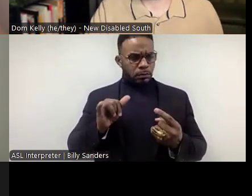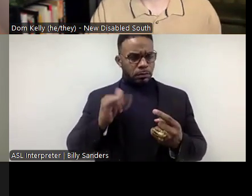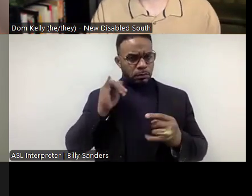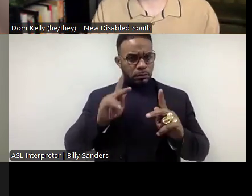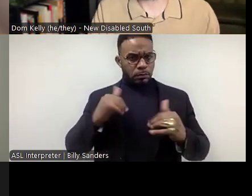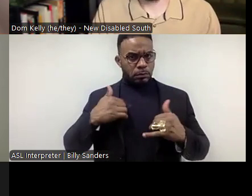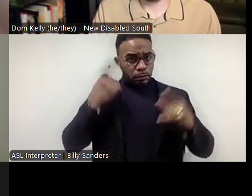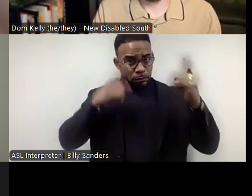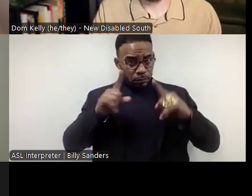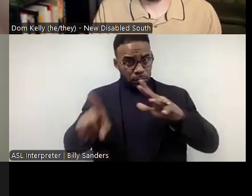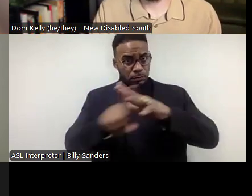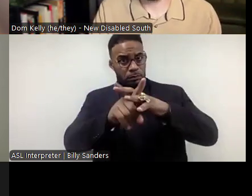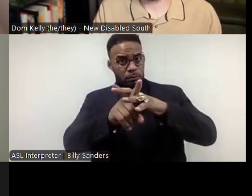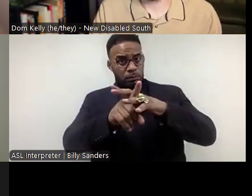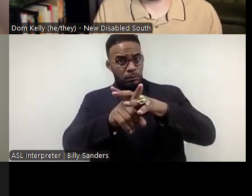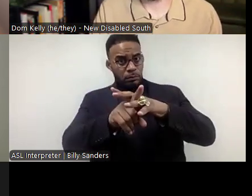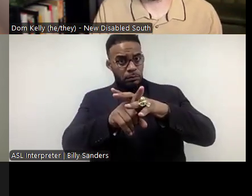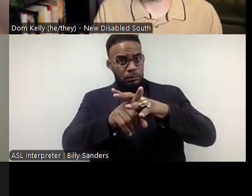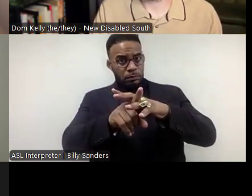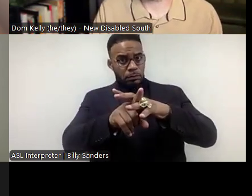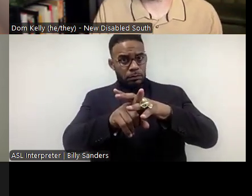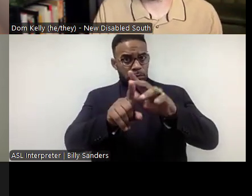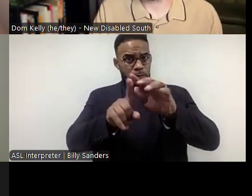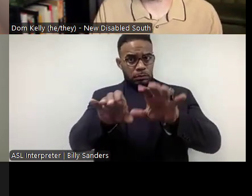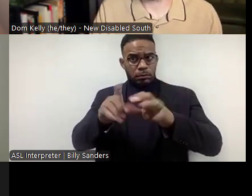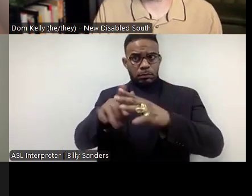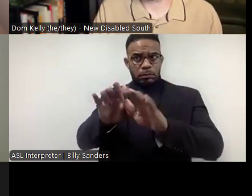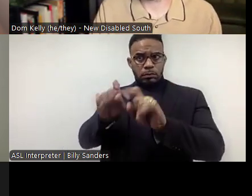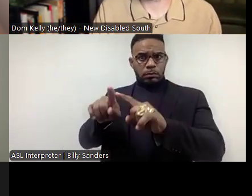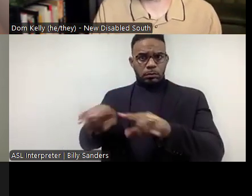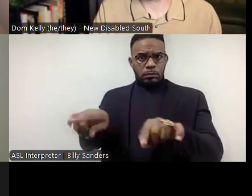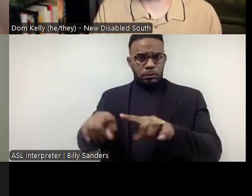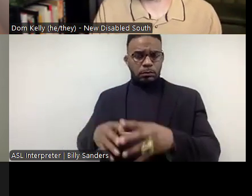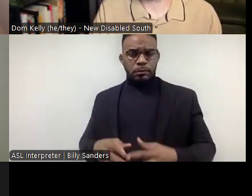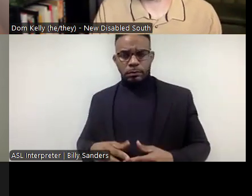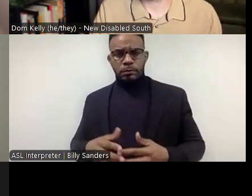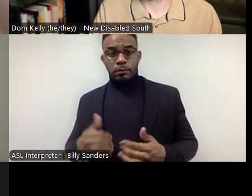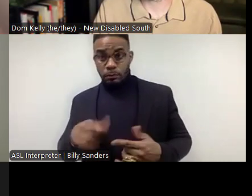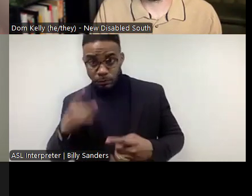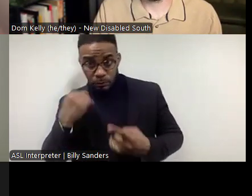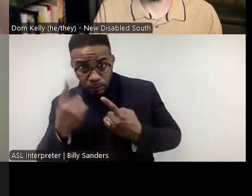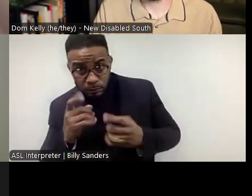to watch out for is understand if people have agreed to show up, to do what